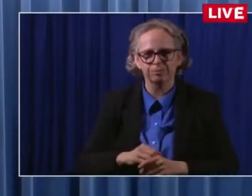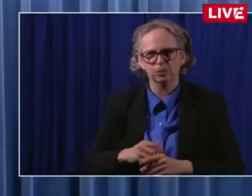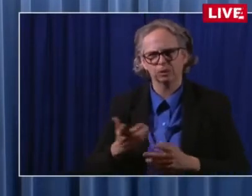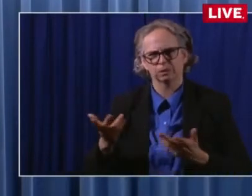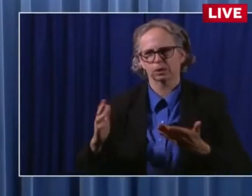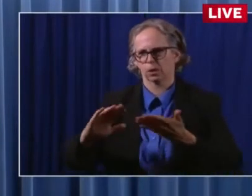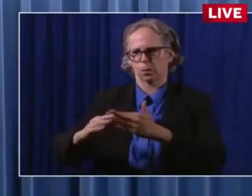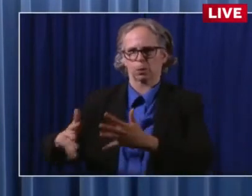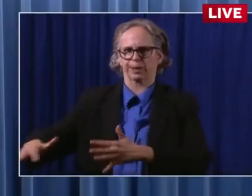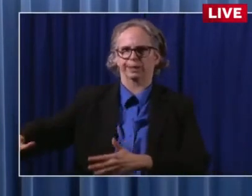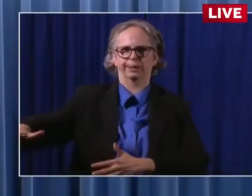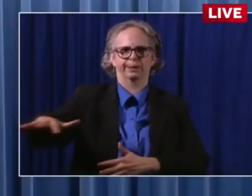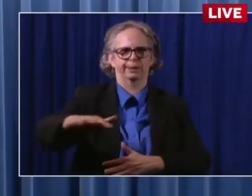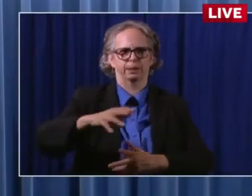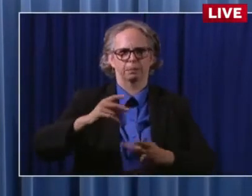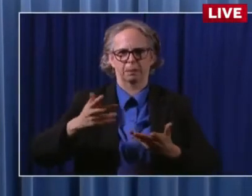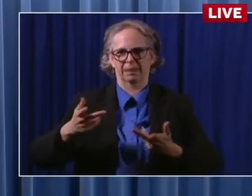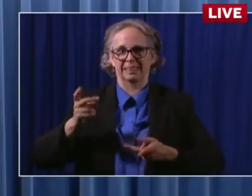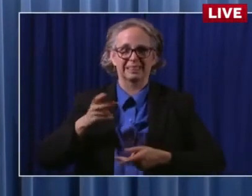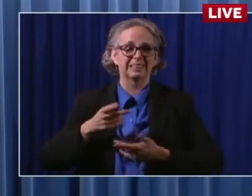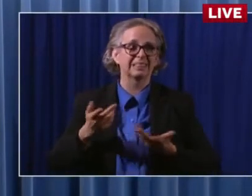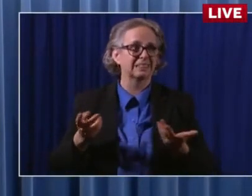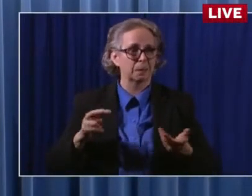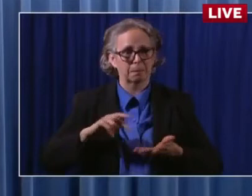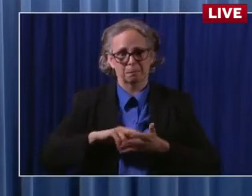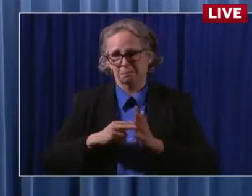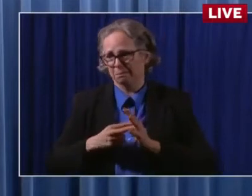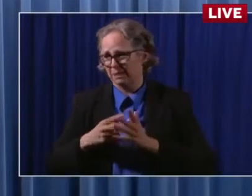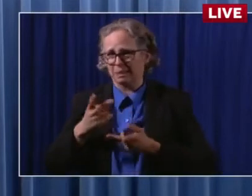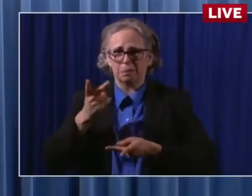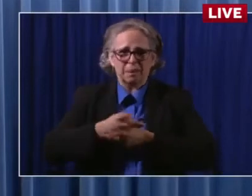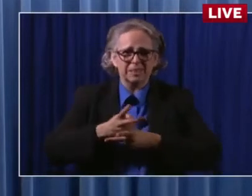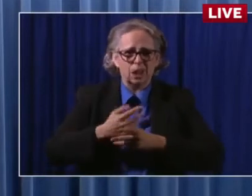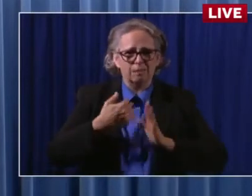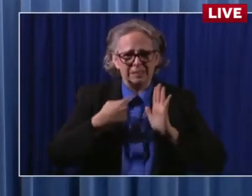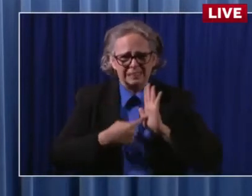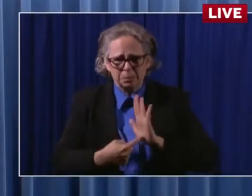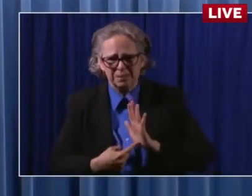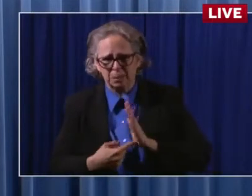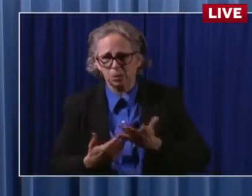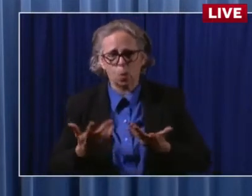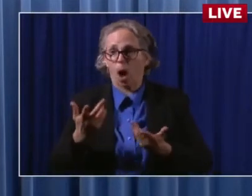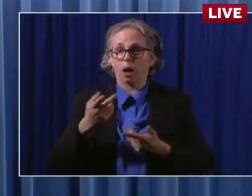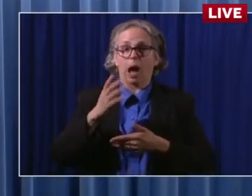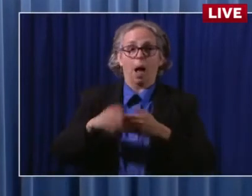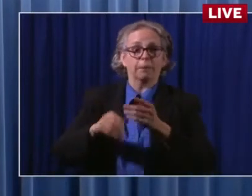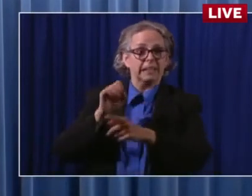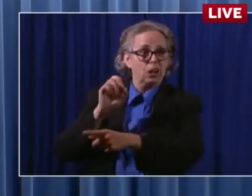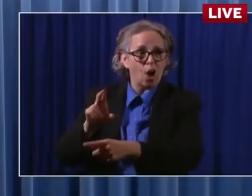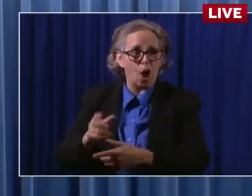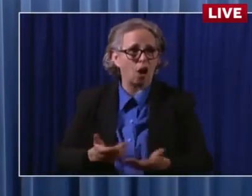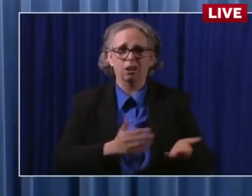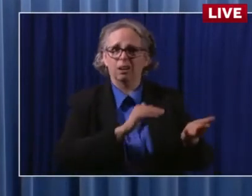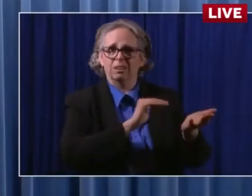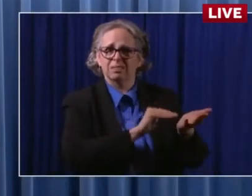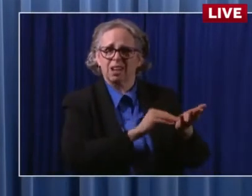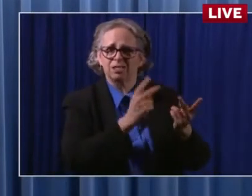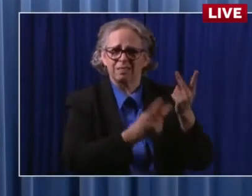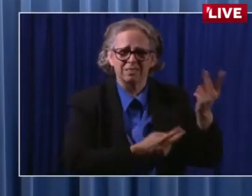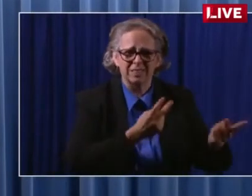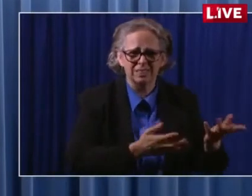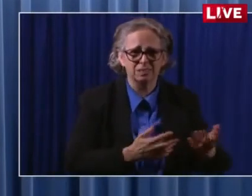THE COMMUNITY CONTINUES TO EXPERIENCE EARLY SIGNS THAT MORE PEOPLE ARE SEEKING MEDICAL CARE FOR COVID-19 SYMPTOMS.